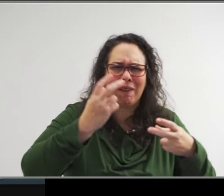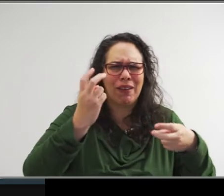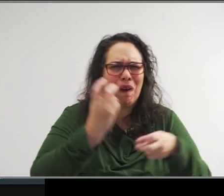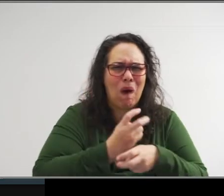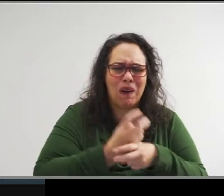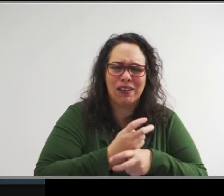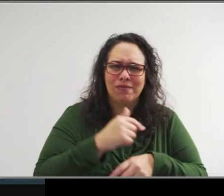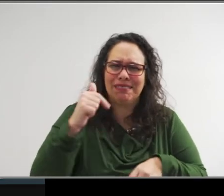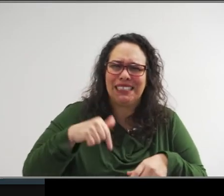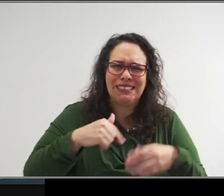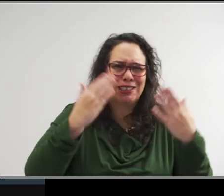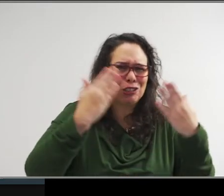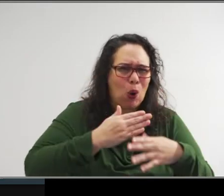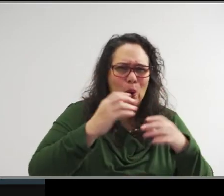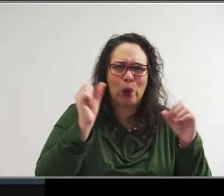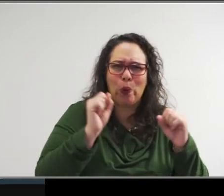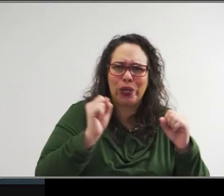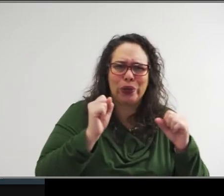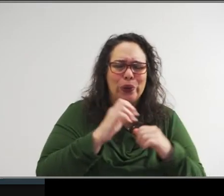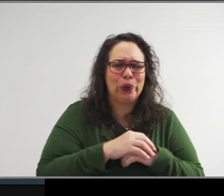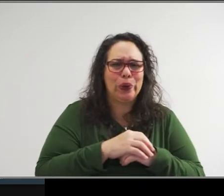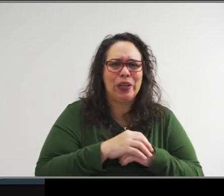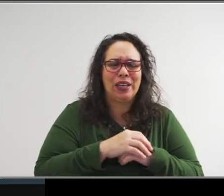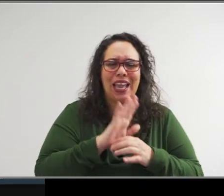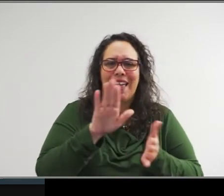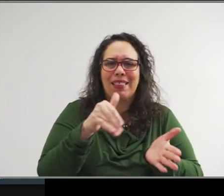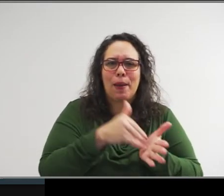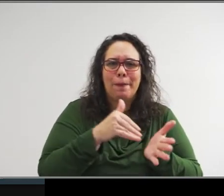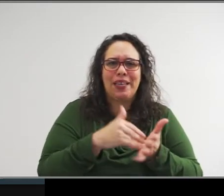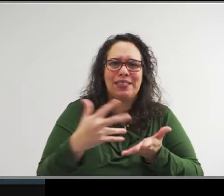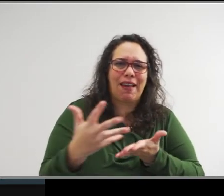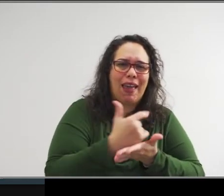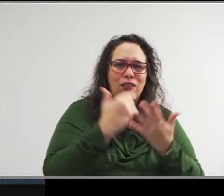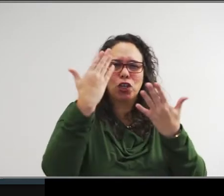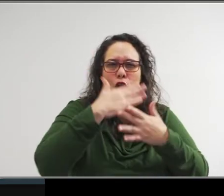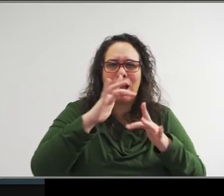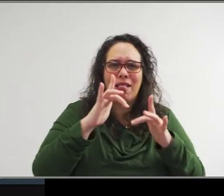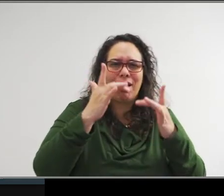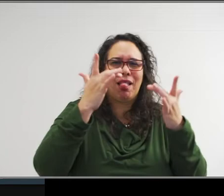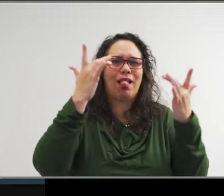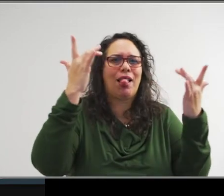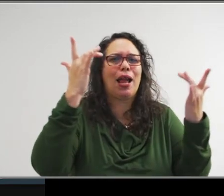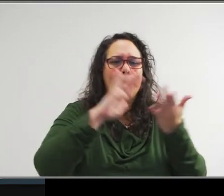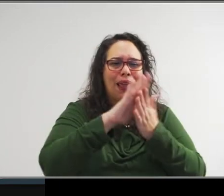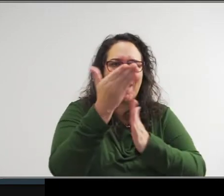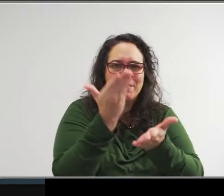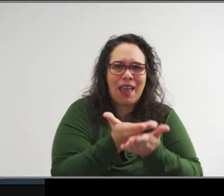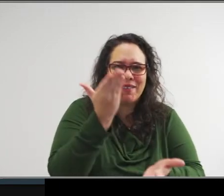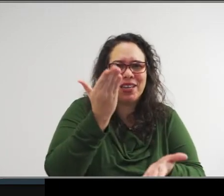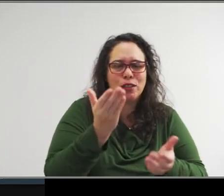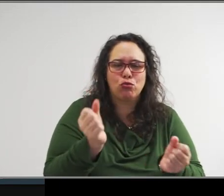This has been it. And it's in the midst of gathering darkness light becomes evident and there's so much light happening.